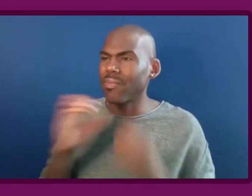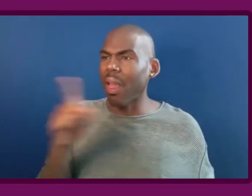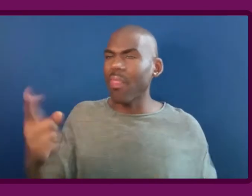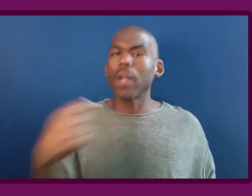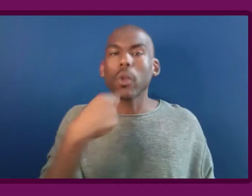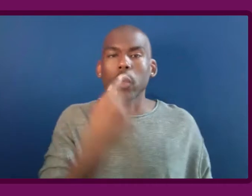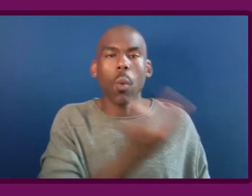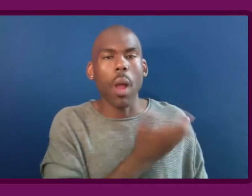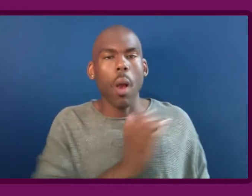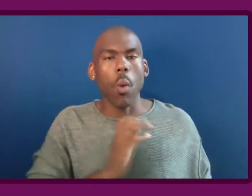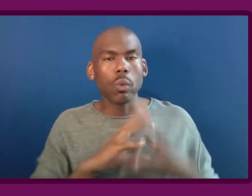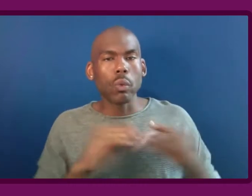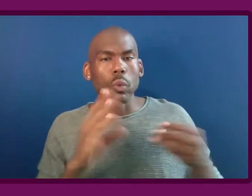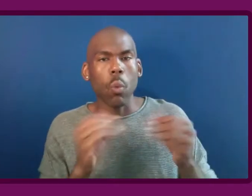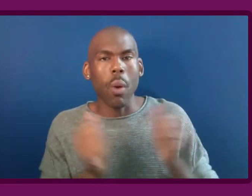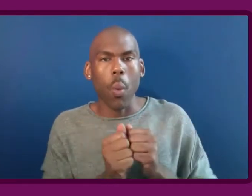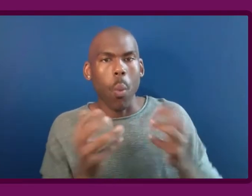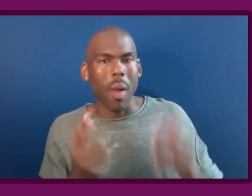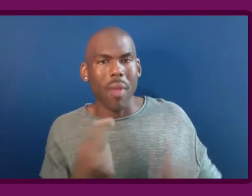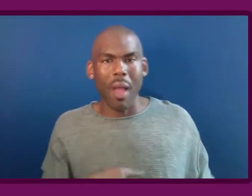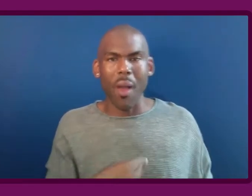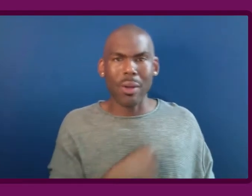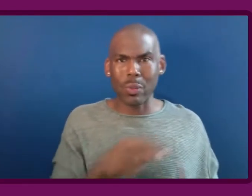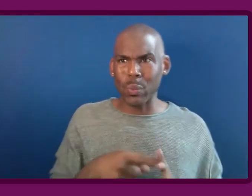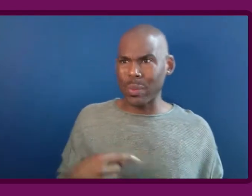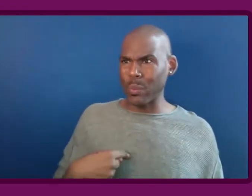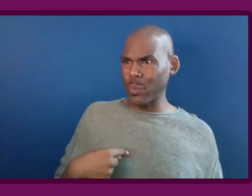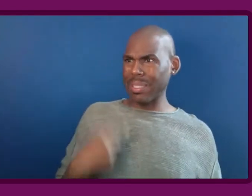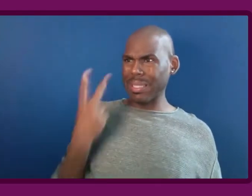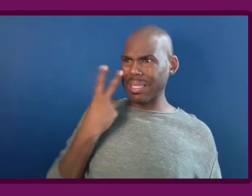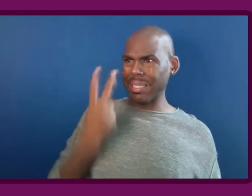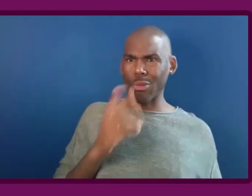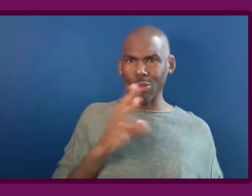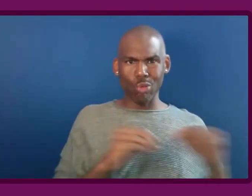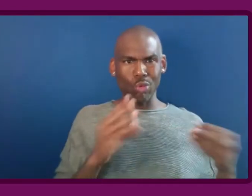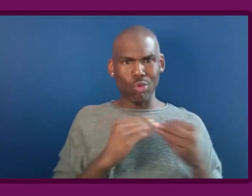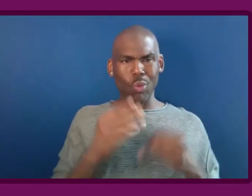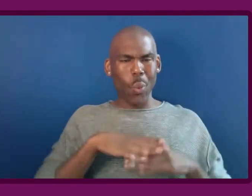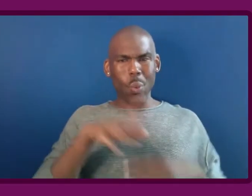They've told our stories without us. And when we see stories about people with disabilities